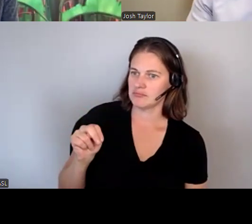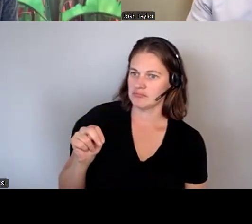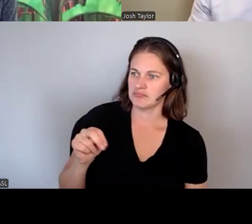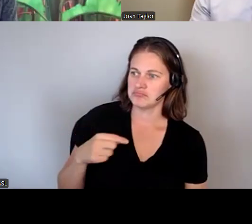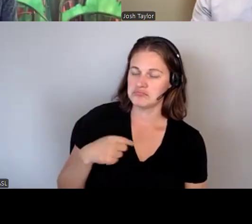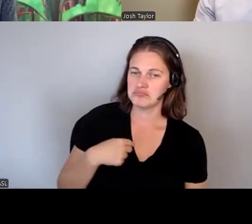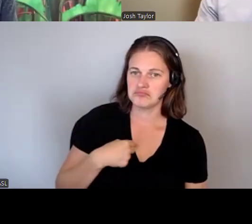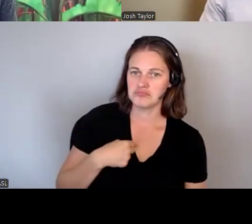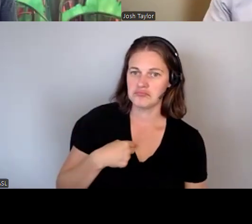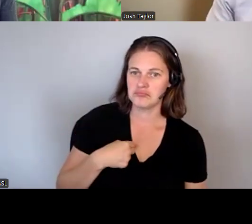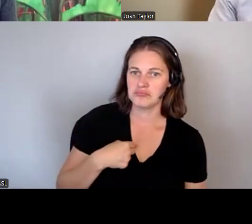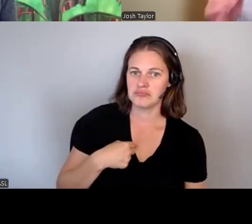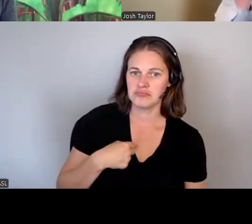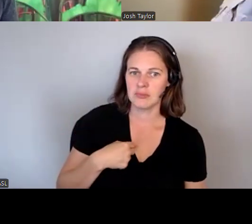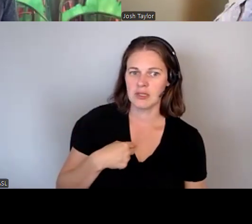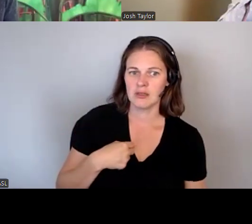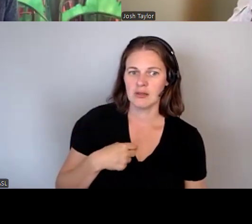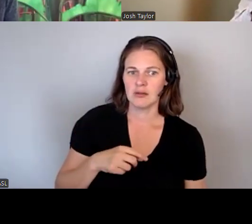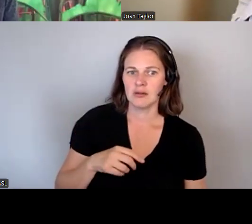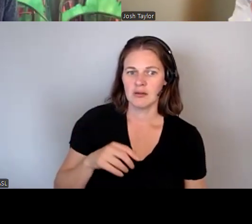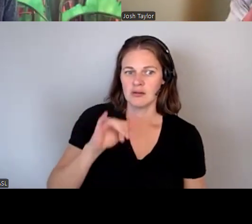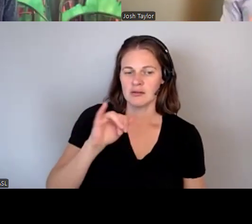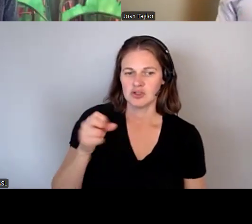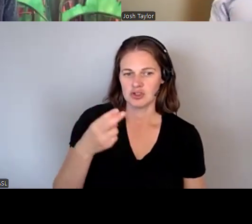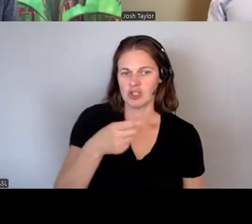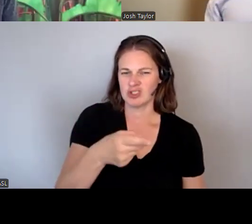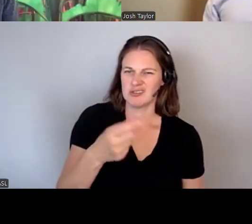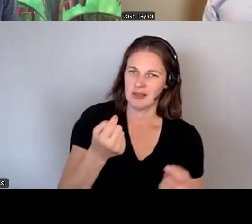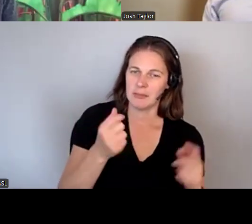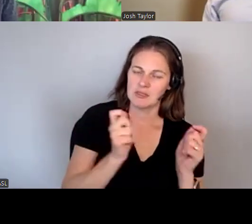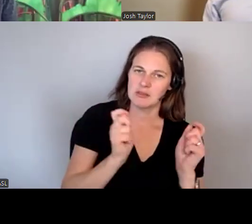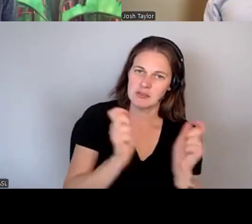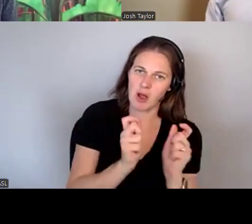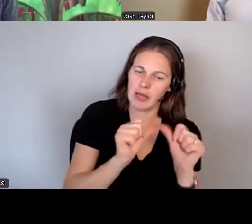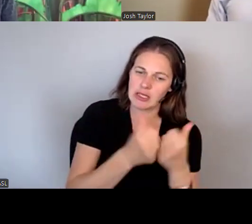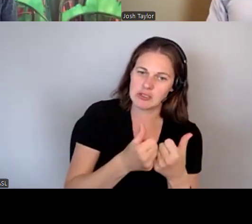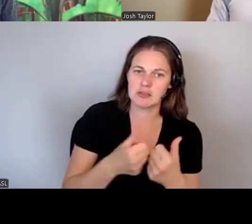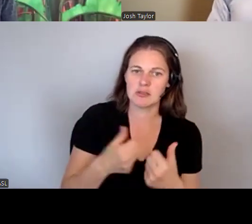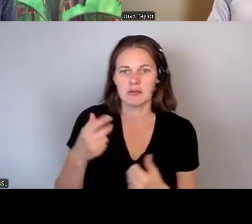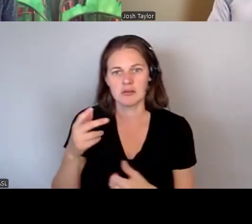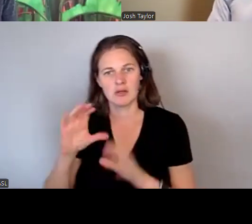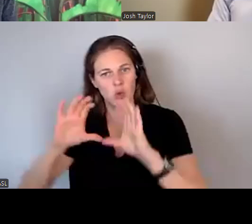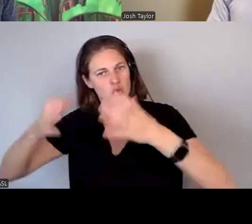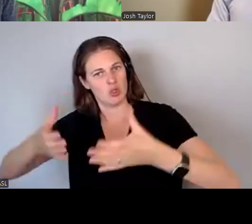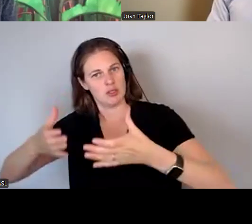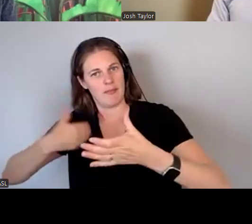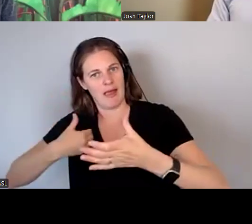Job Path is a smaller agency, although the consortium has, like, Goodwill and AHRC and much larger agencies